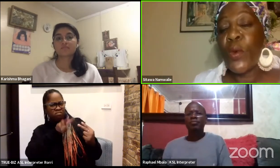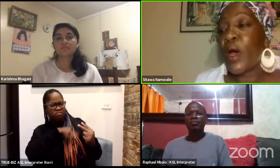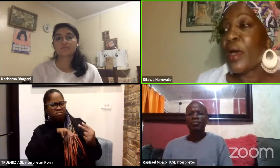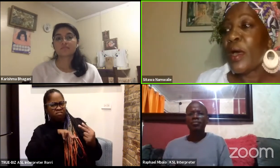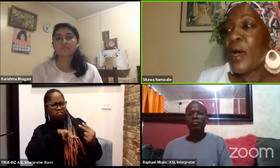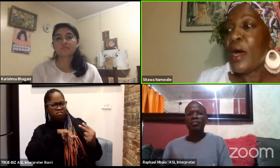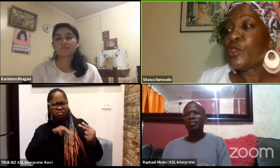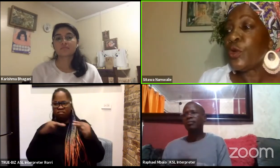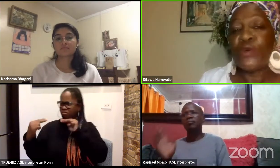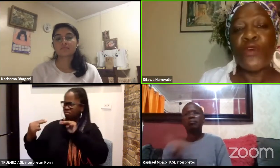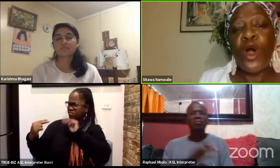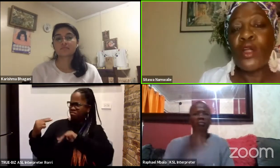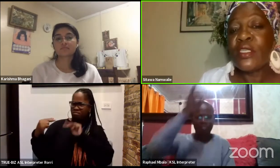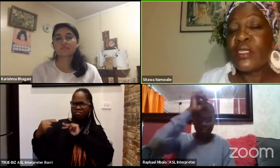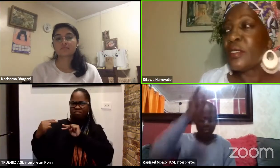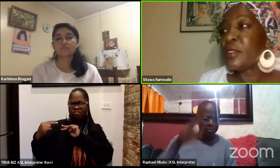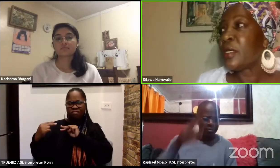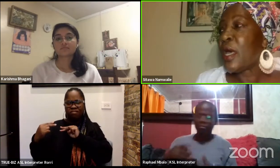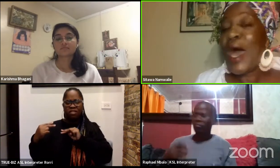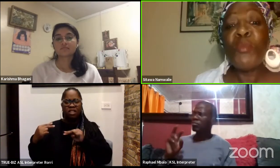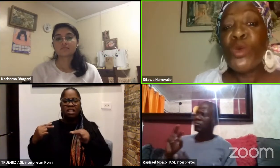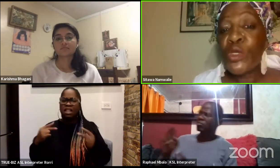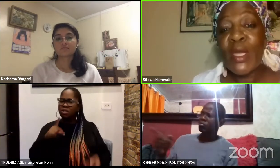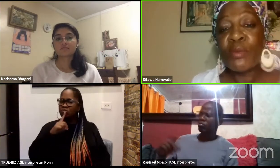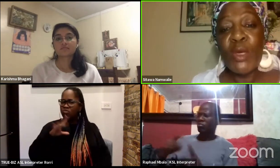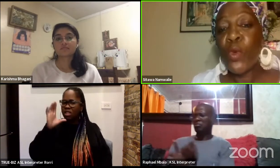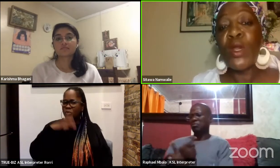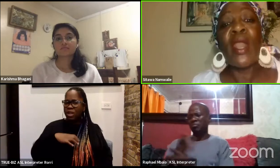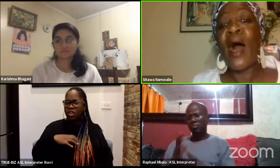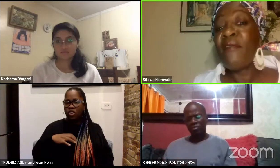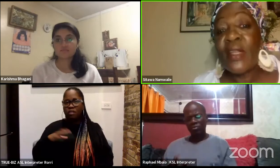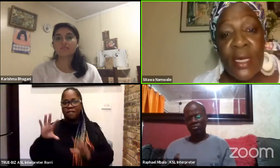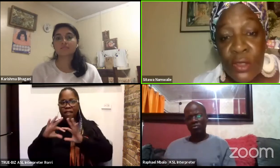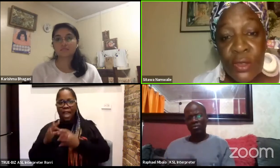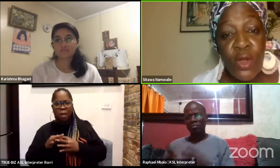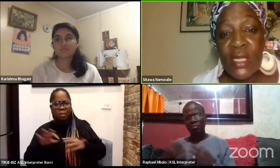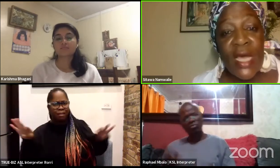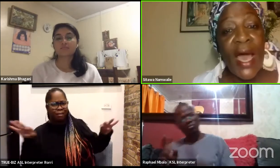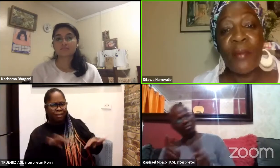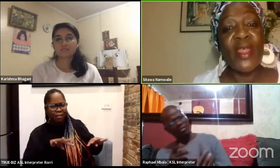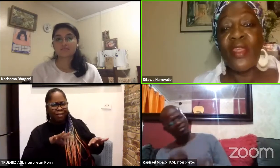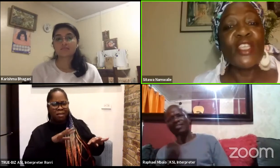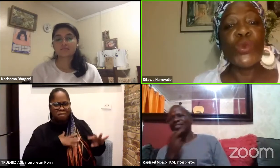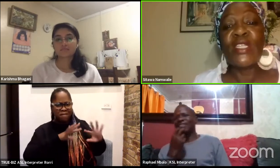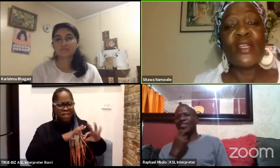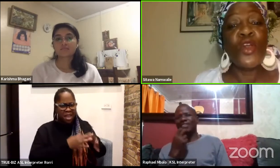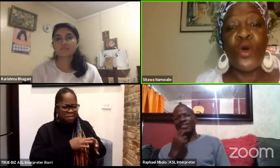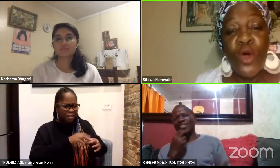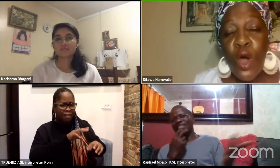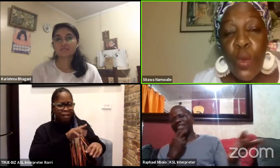We were a source of constant amusement. People would laugh at us all the time, at the things we didn't know.